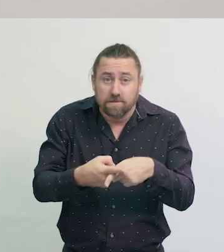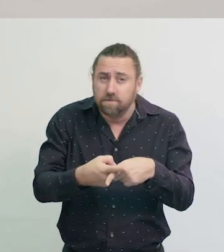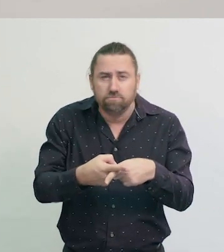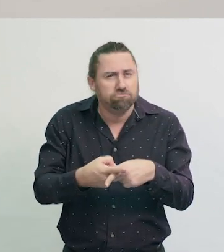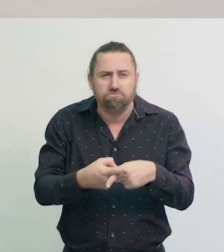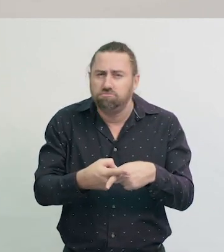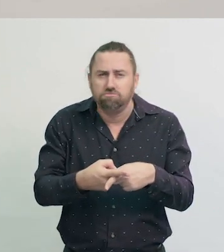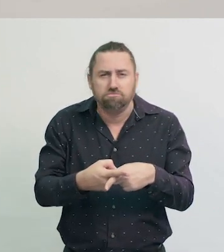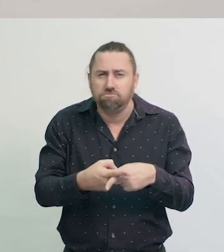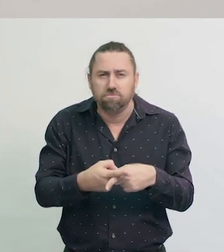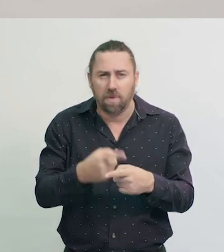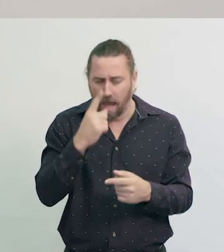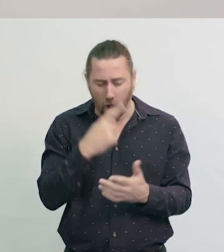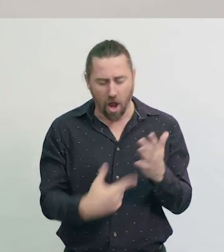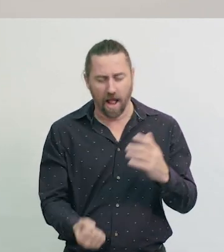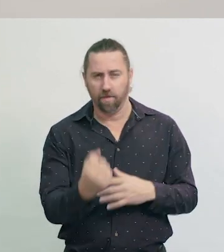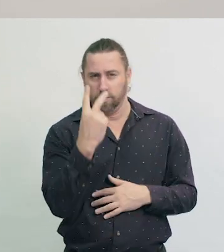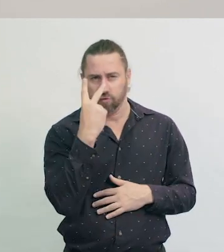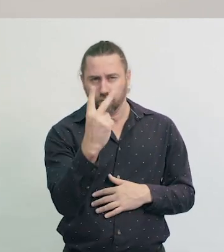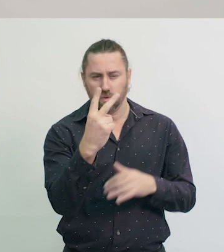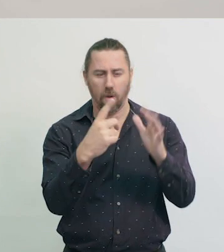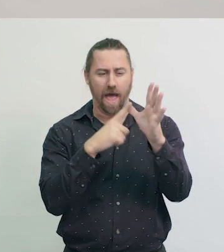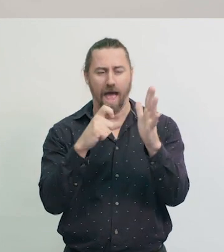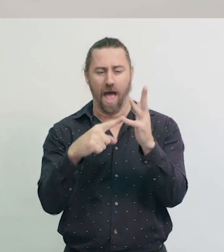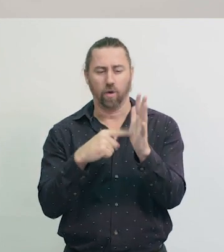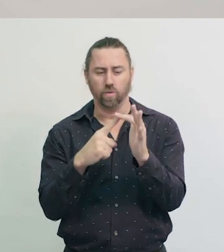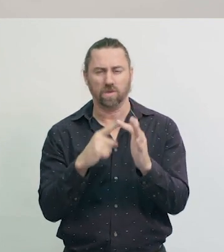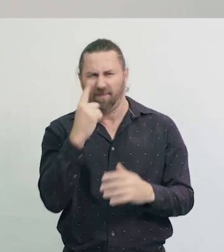only a maximum of two acute angles are created, not four.